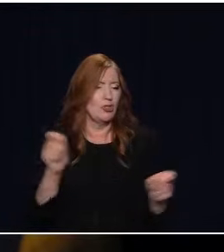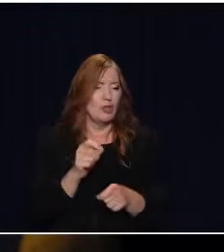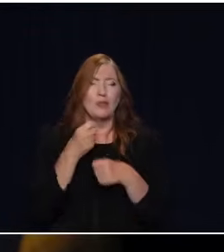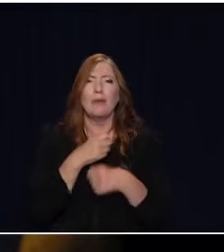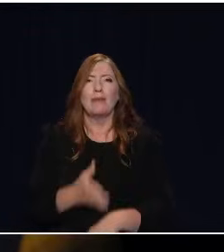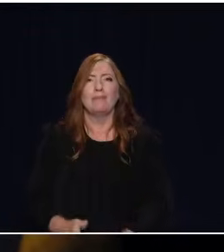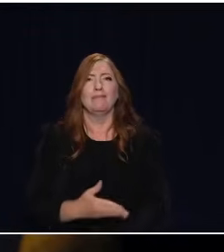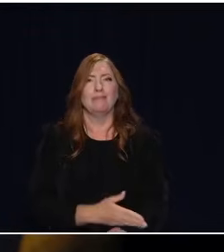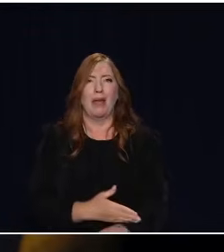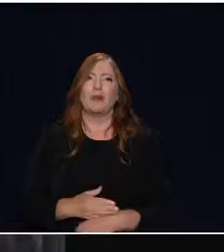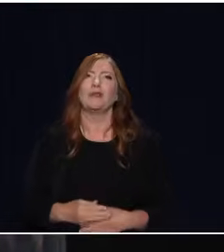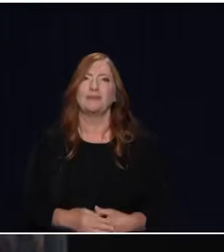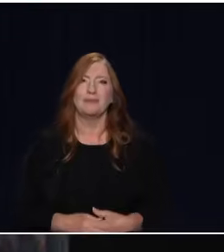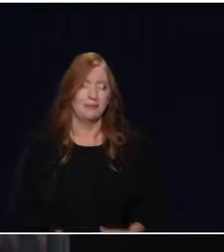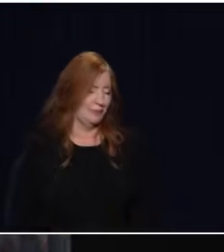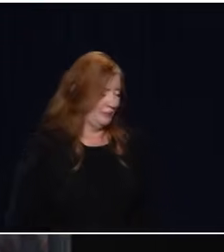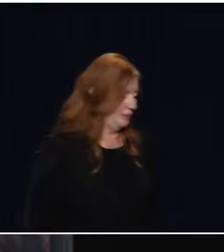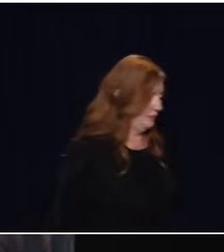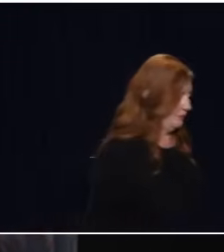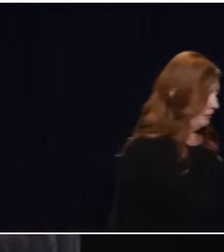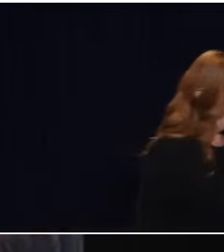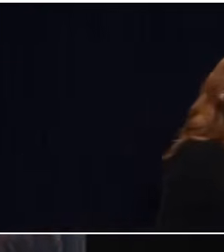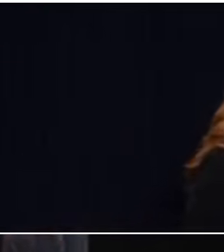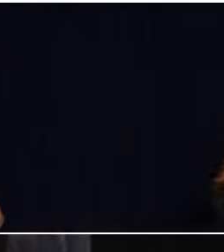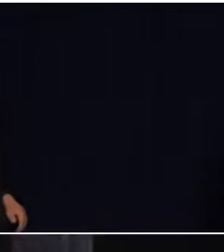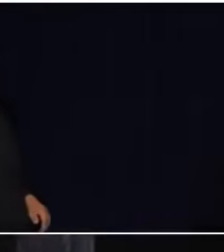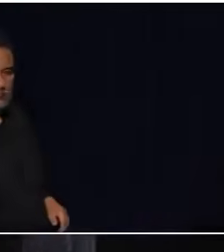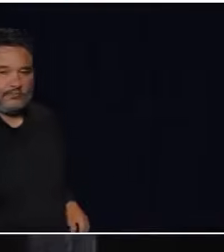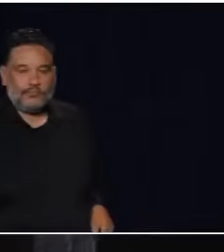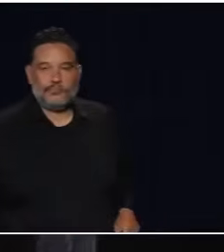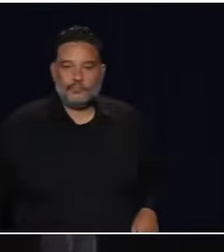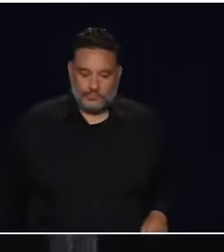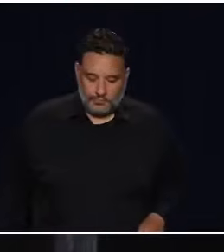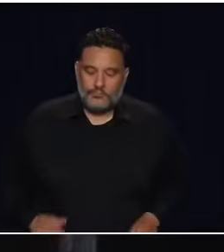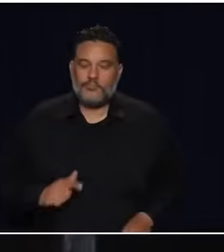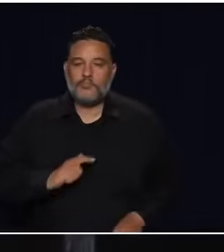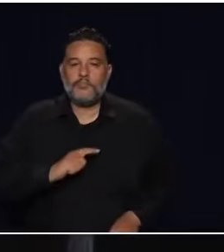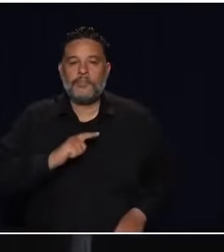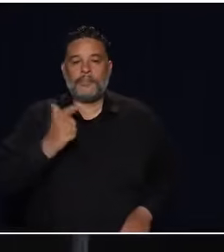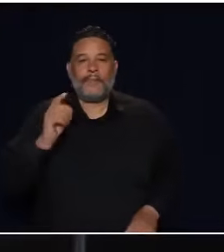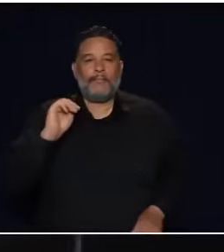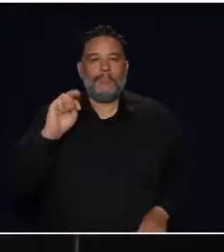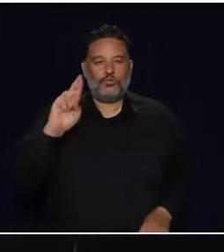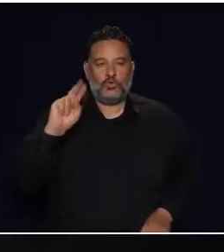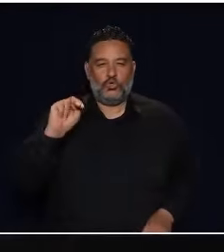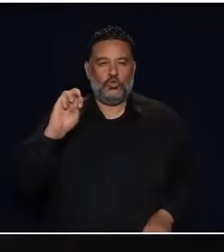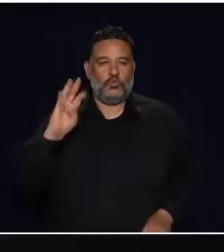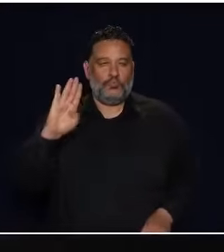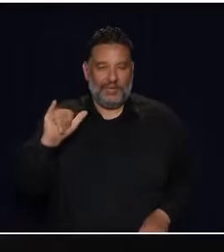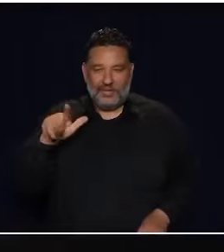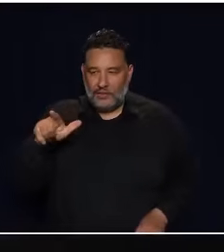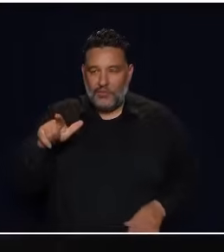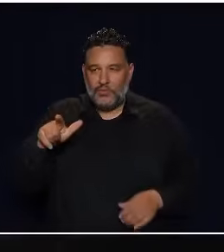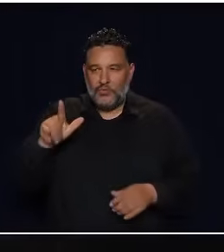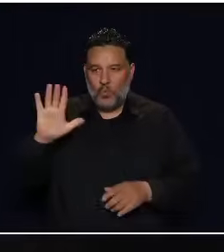HELPING EVERY PROGRAM I'VE EVER WORKED WITH. YOU GROW, YOU EVOLVE AND MAKE